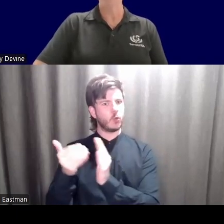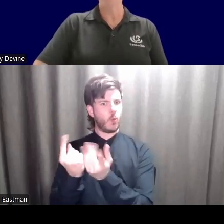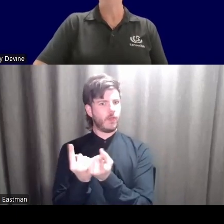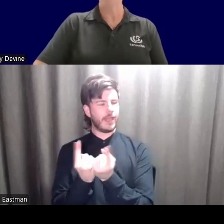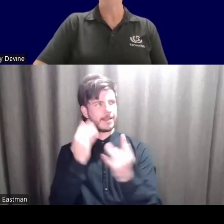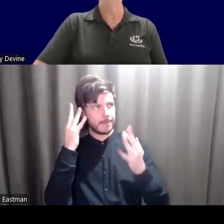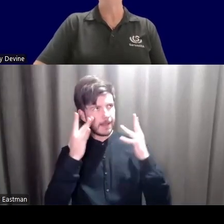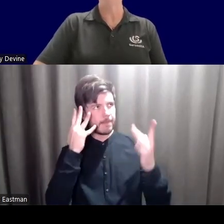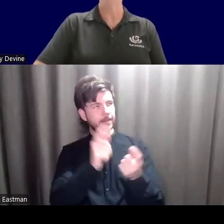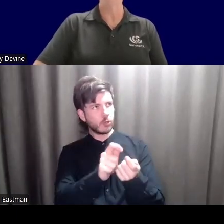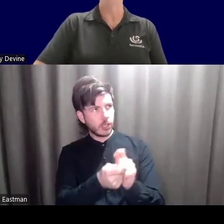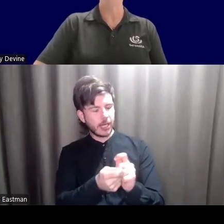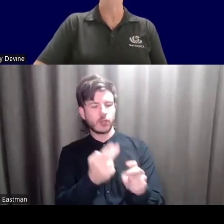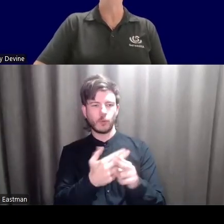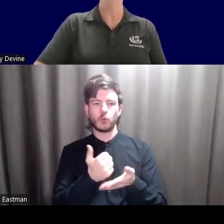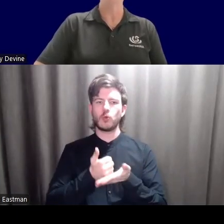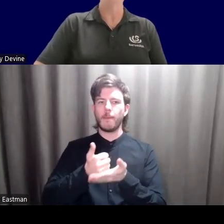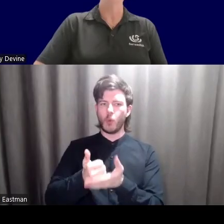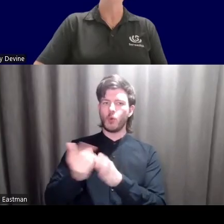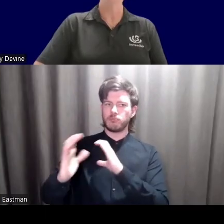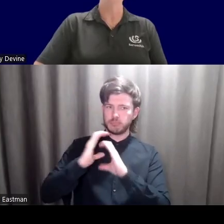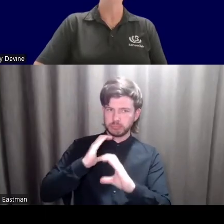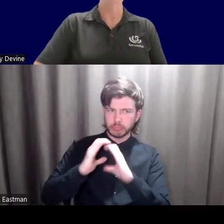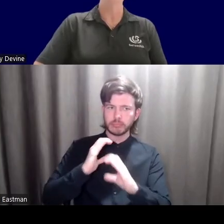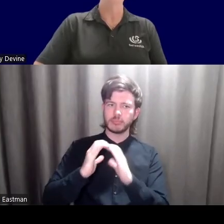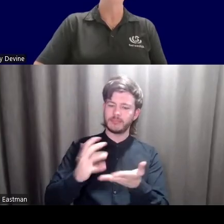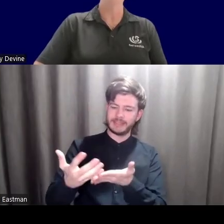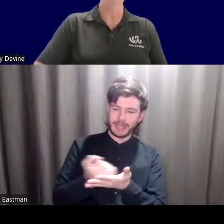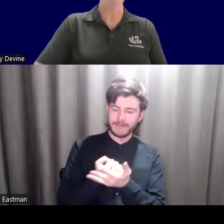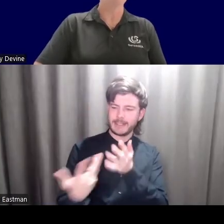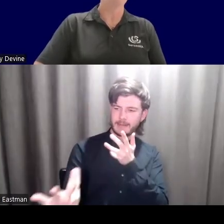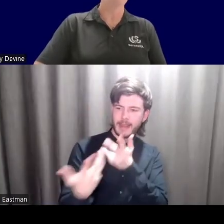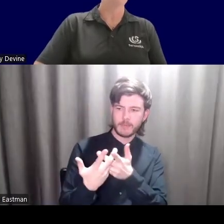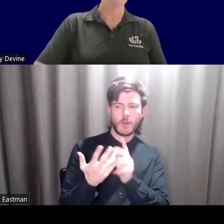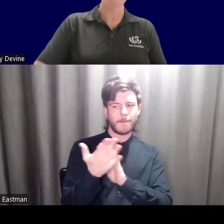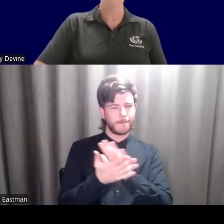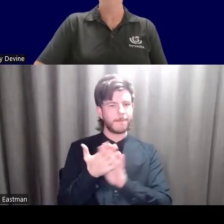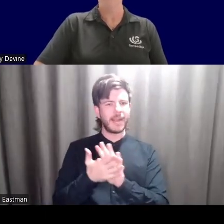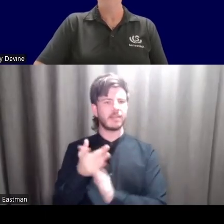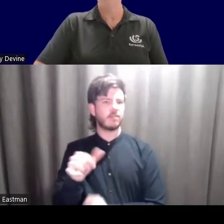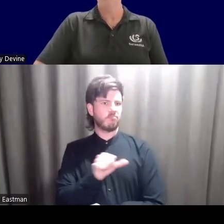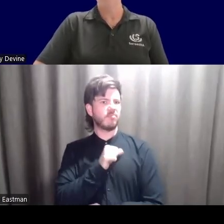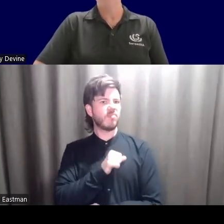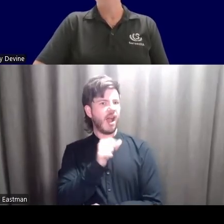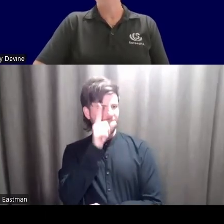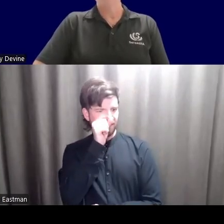communication, safety and engagement to ensure staff are able to meet a person's needs.